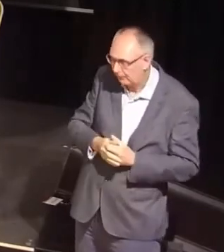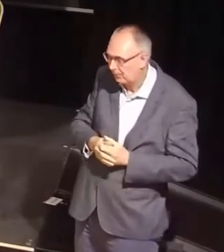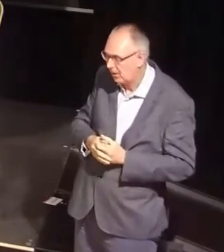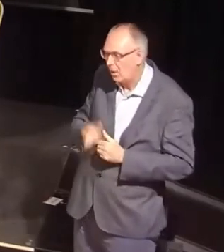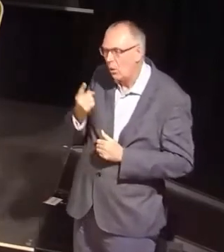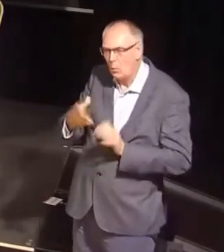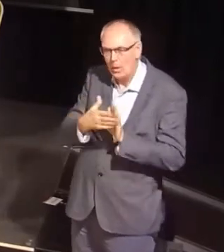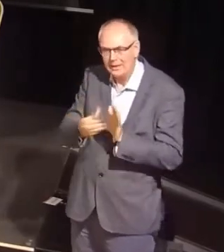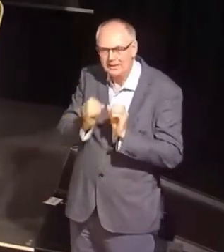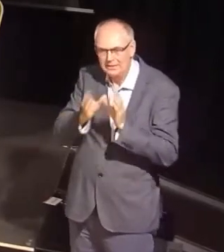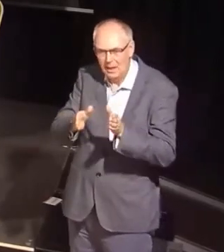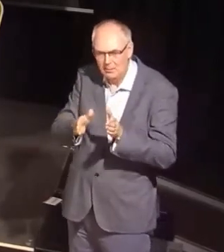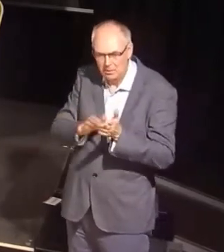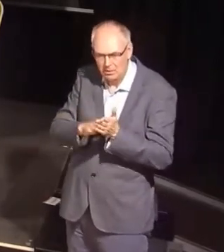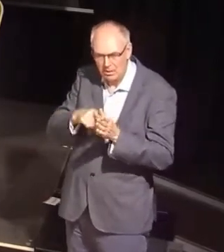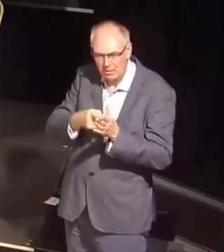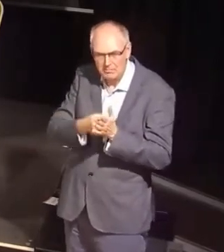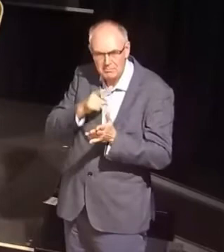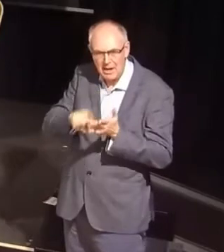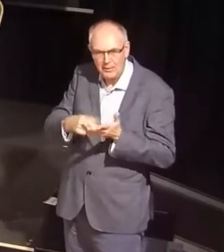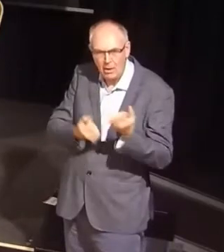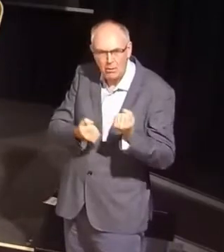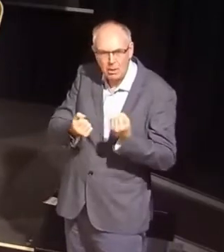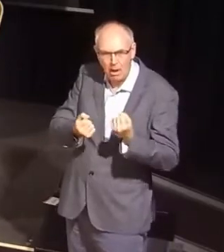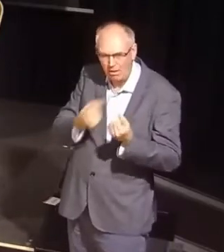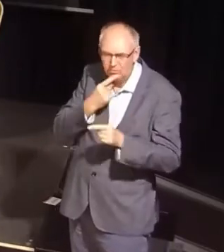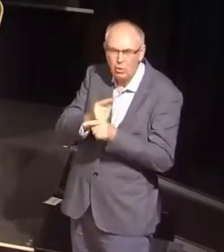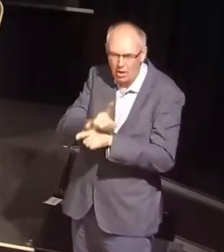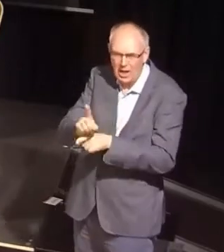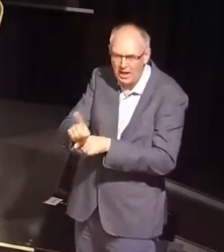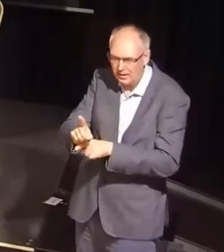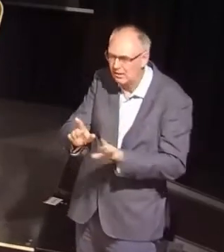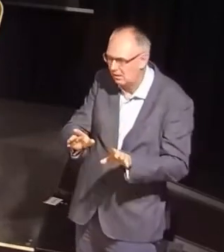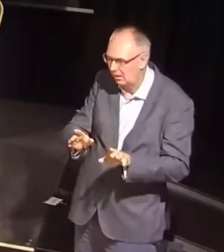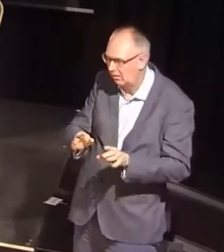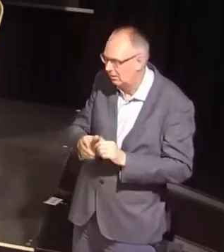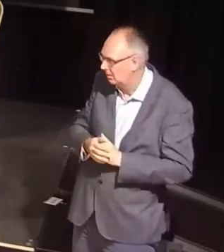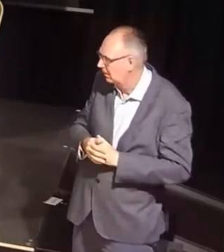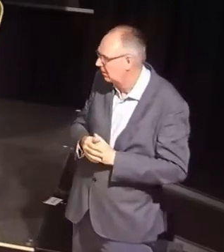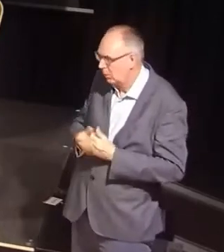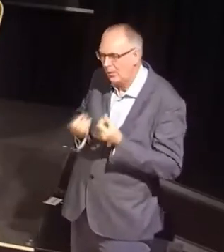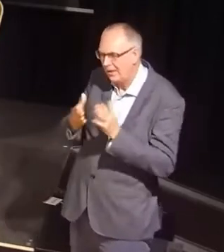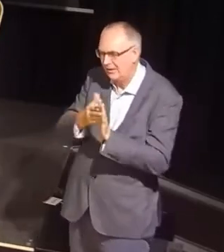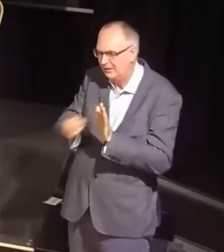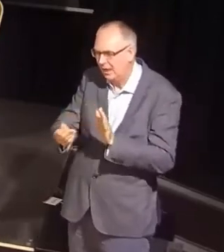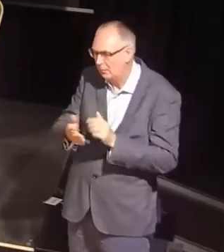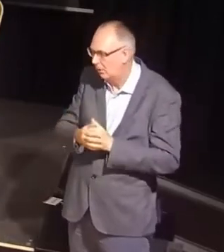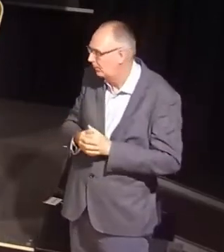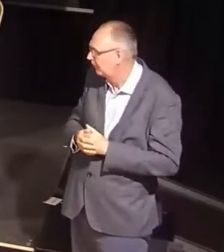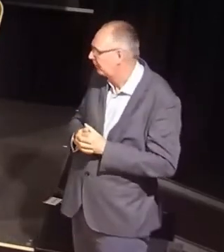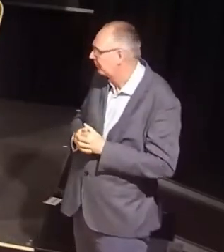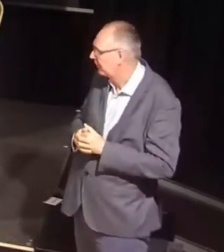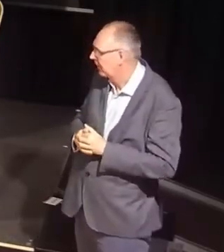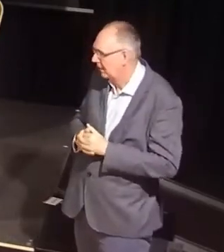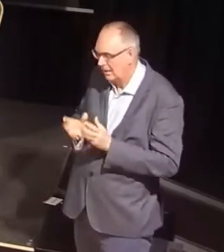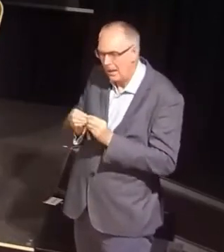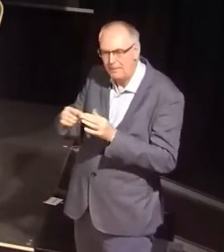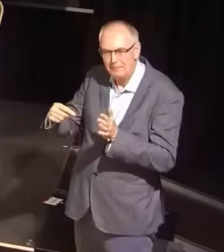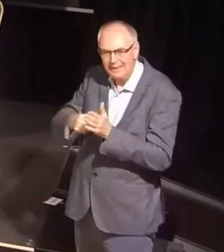was Mario Kart, but I was gonna come back to that later on for another purpose. But I have got round to Beat Saber as I threatened I would.